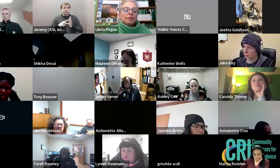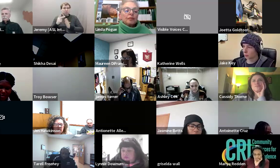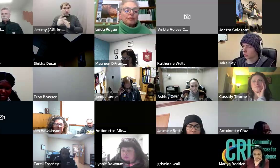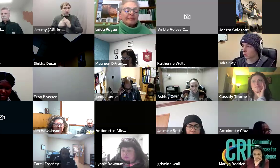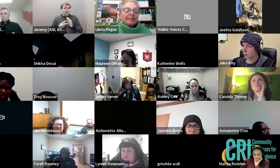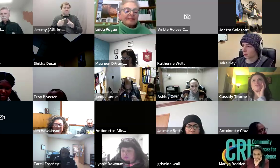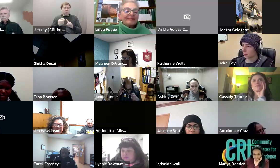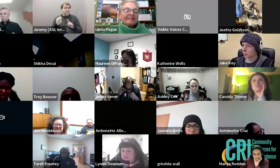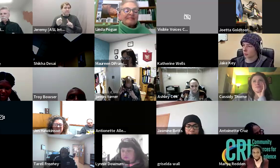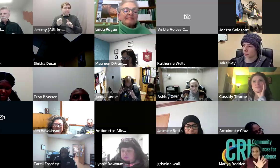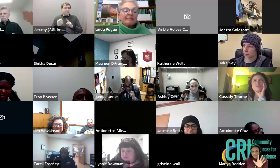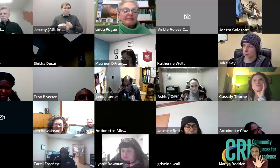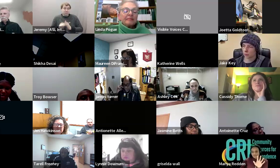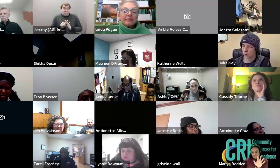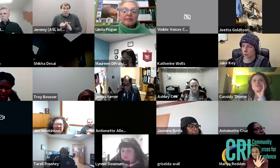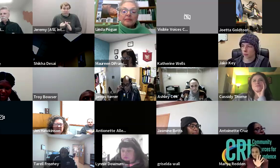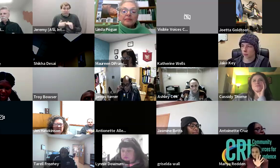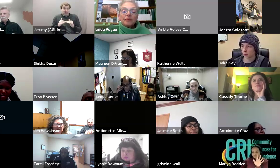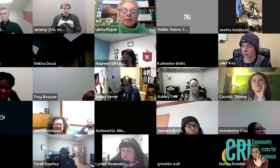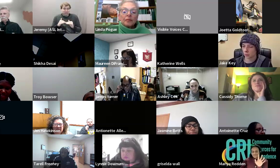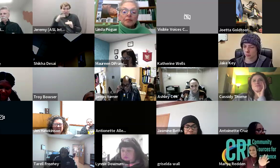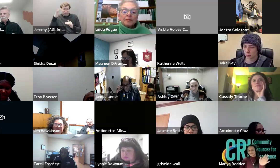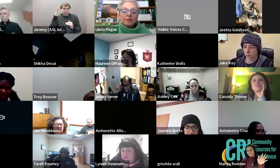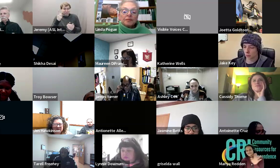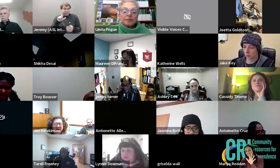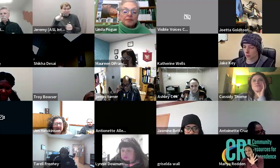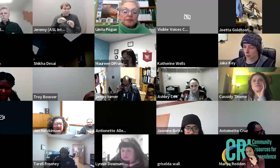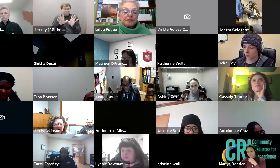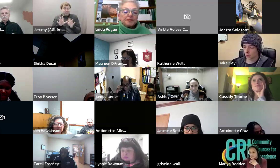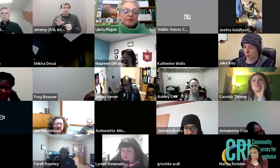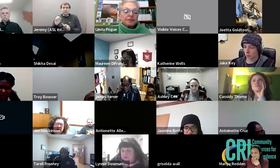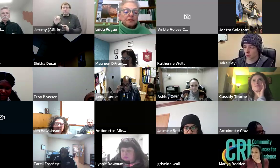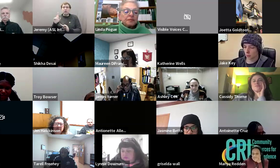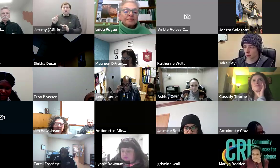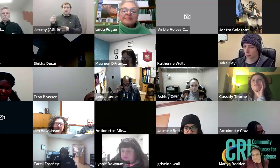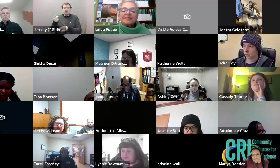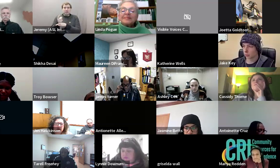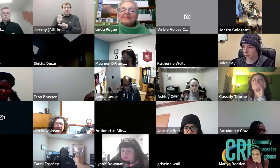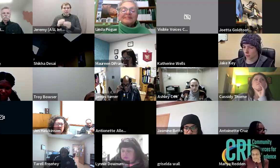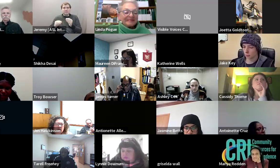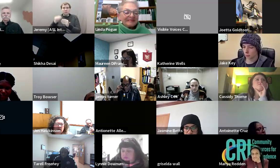Jen Hawkinson: the bottom up. Jen Hawkinson: Does that make sense? And Scott's right? There are more cows than people over here.